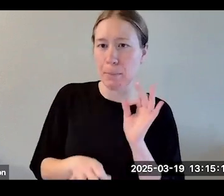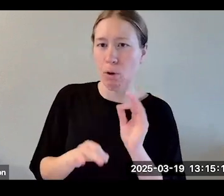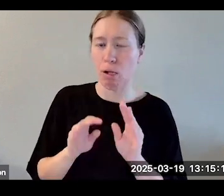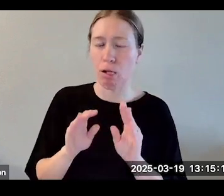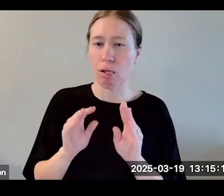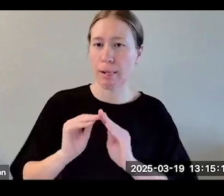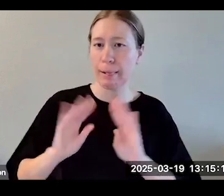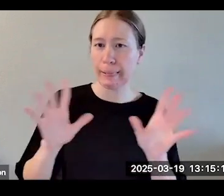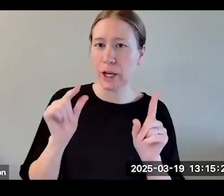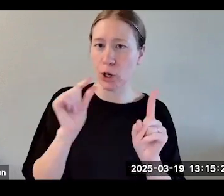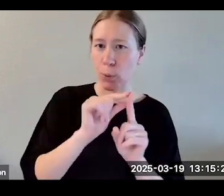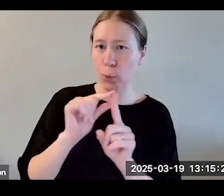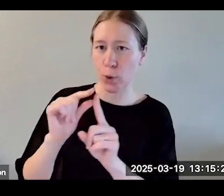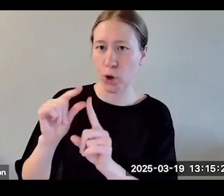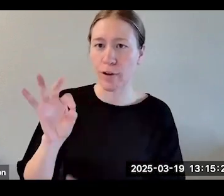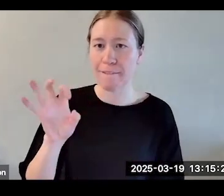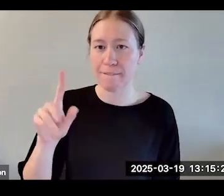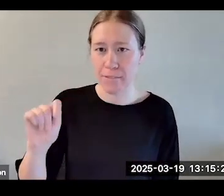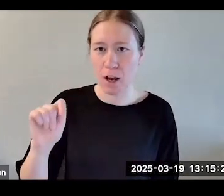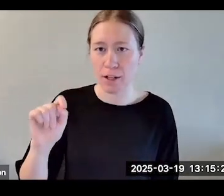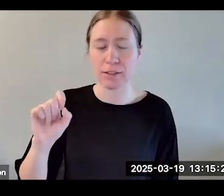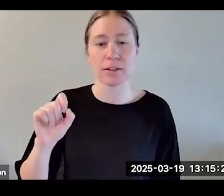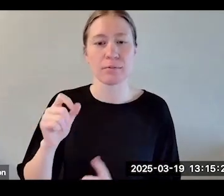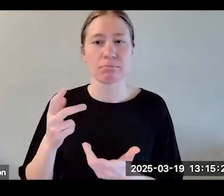with a variety of different print-based disabilities.